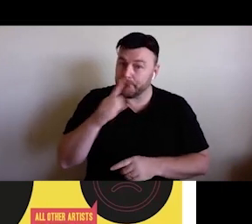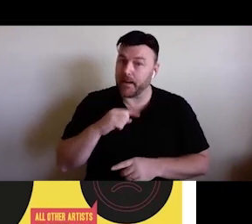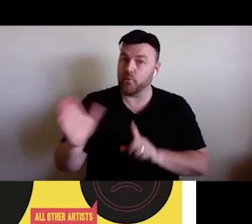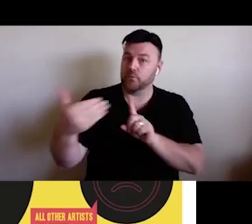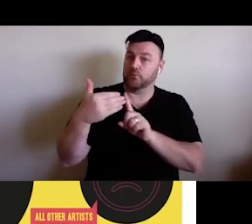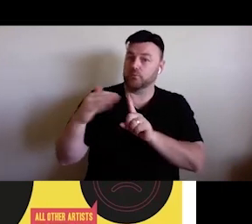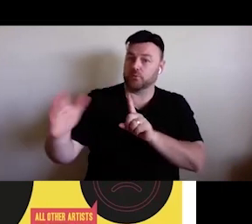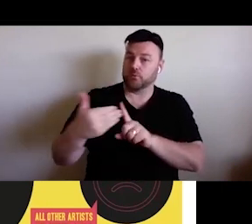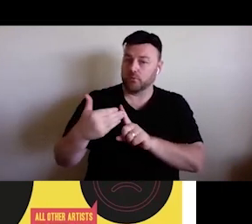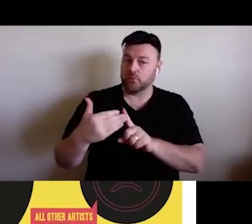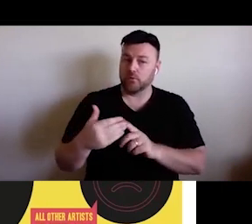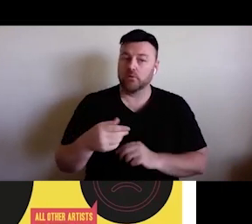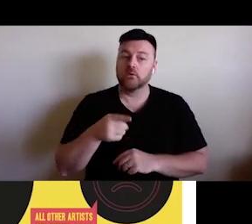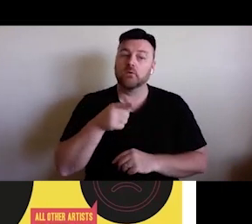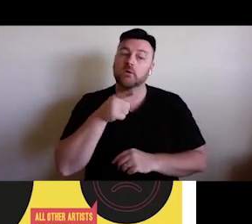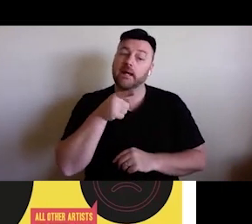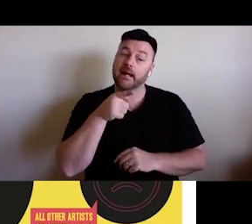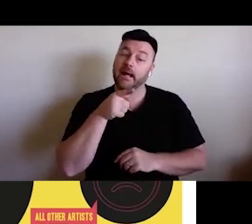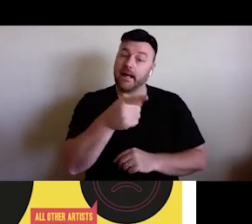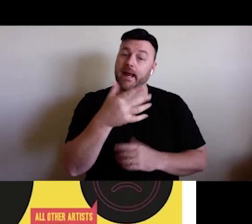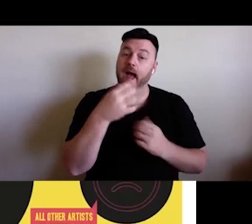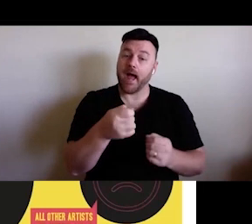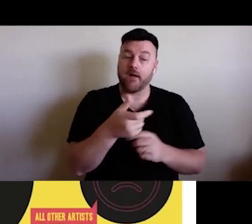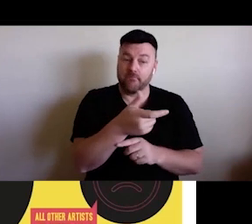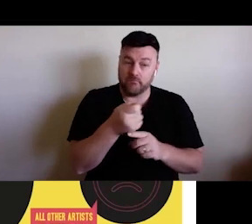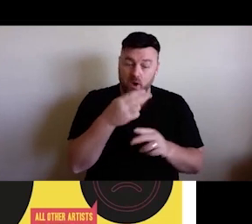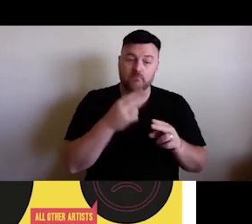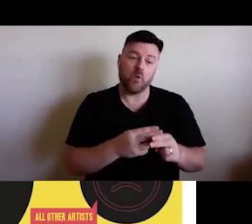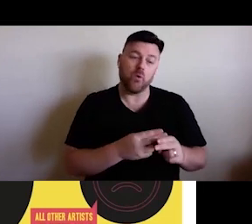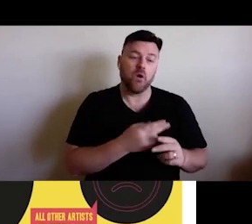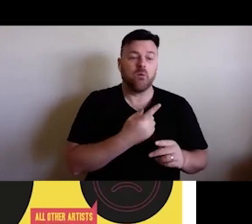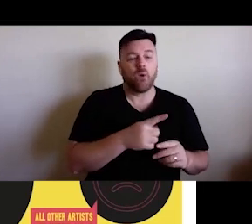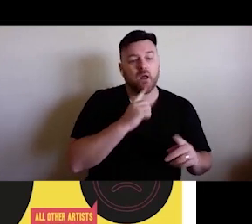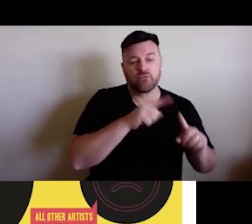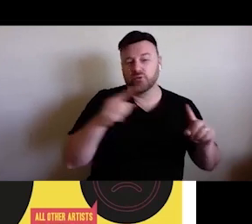there's an incentive to buy it, or it might run out. Another one is an